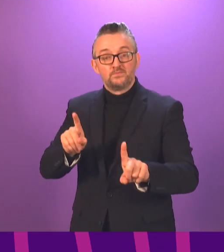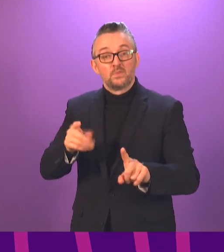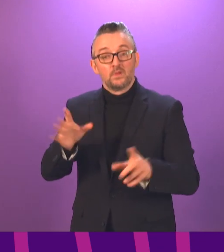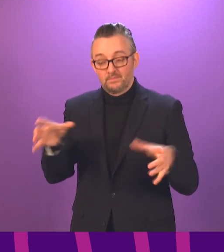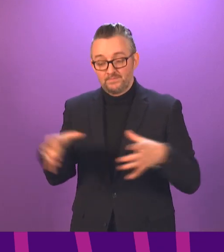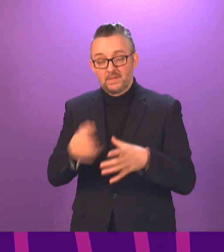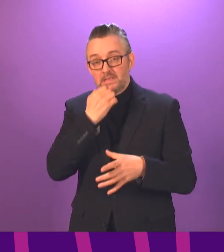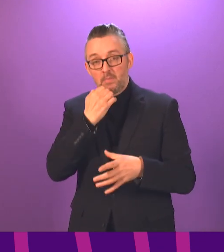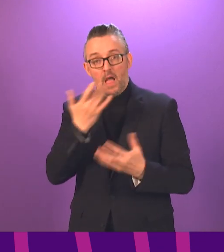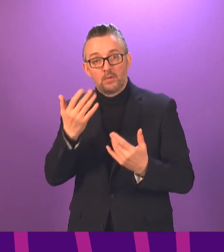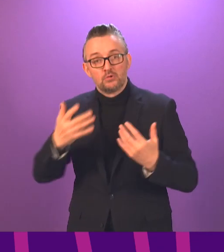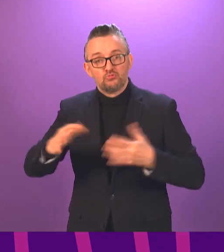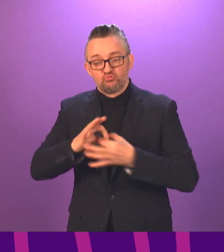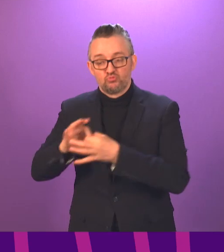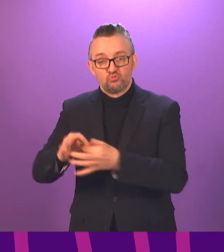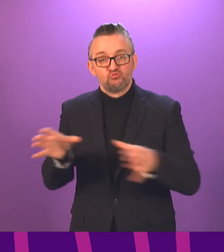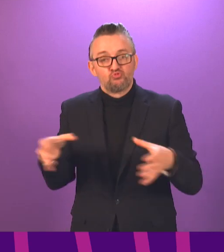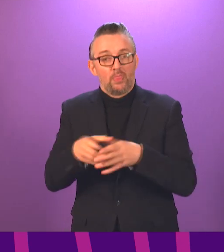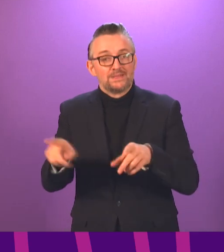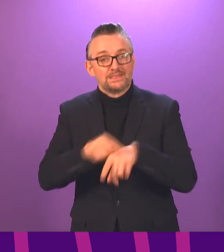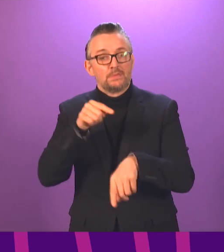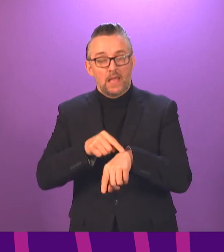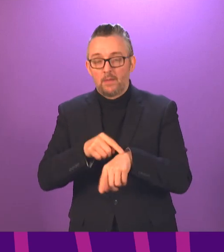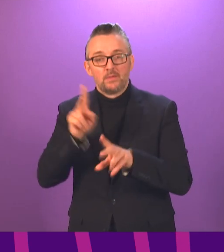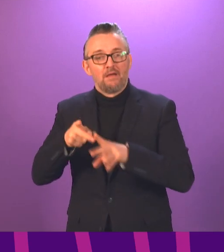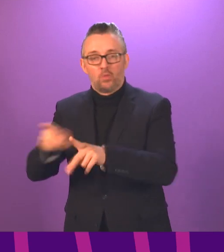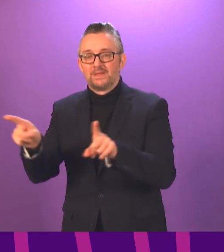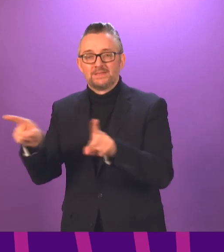must be in line with the broader restrictions on social interaction that are in place at the time.